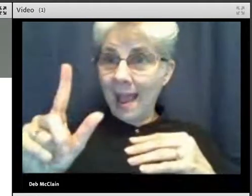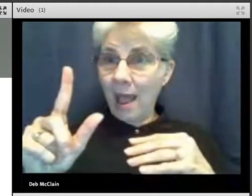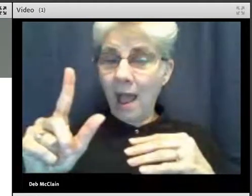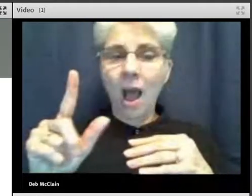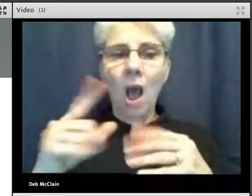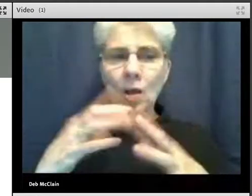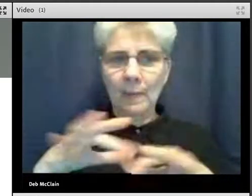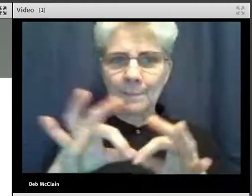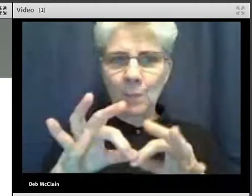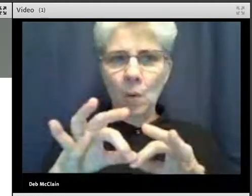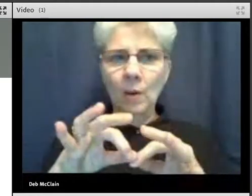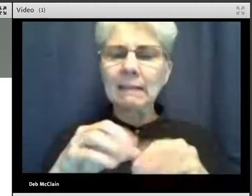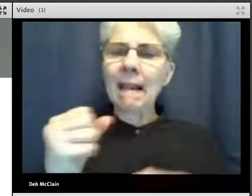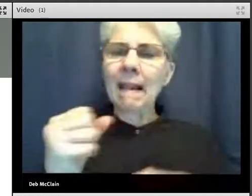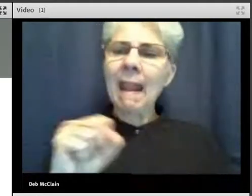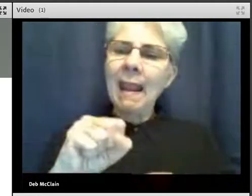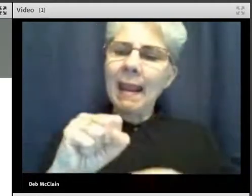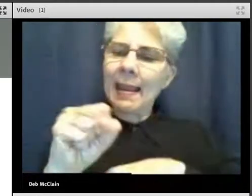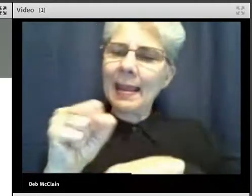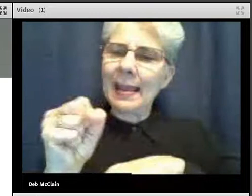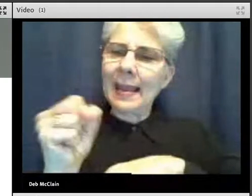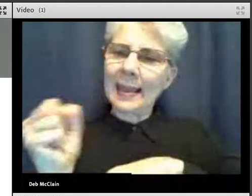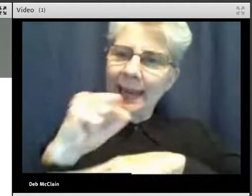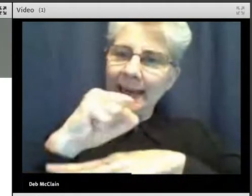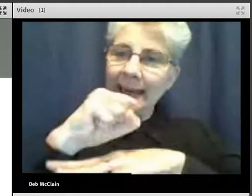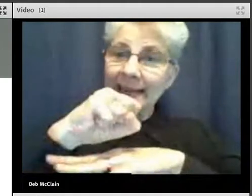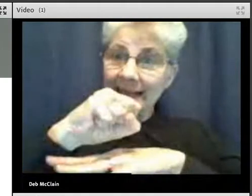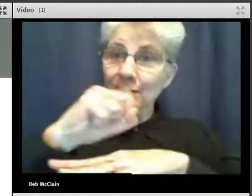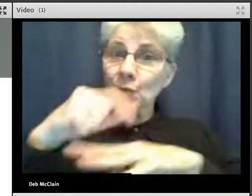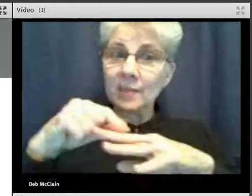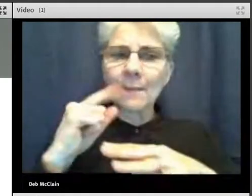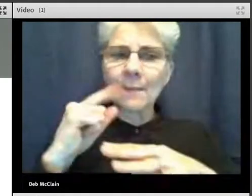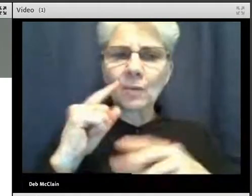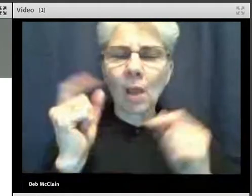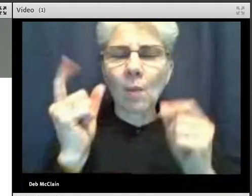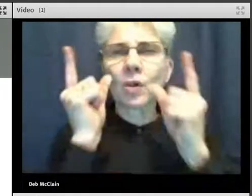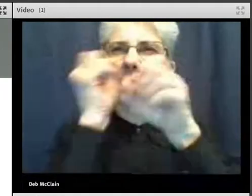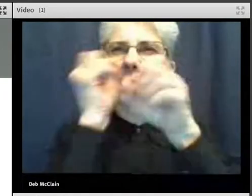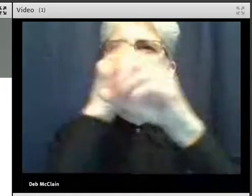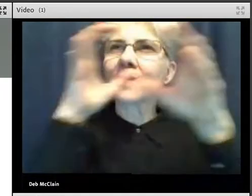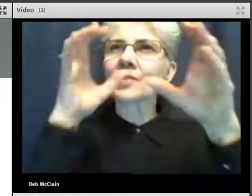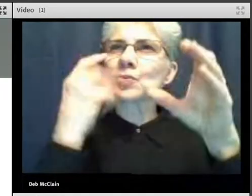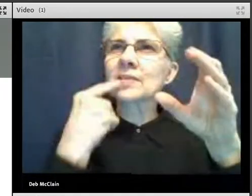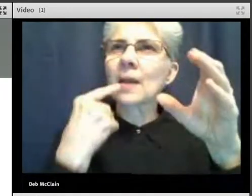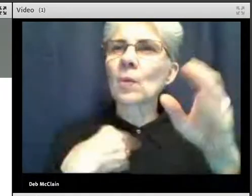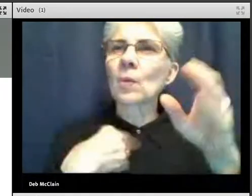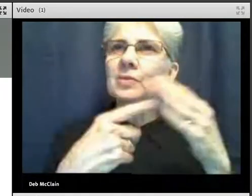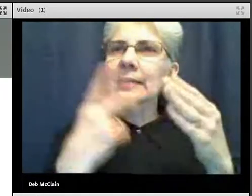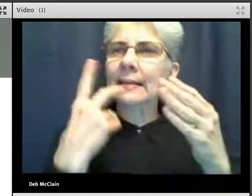that's probably even more useful. That it's leaning its head to the side, because where you want to be able to do is really just close my eyes